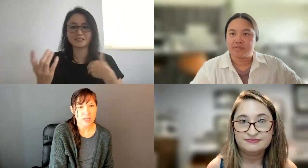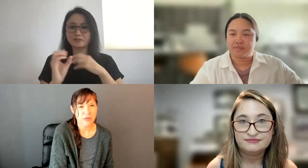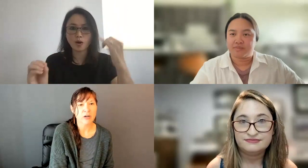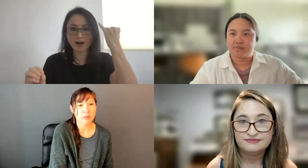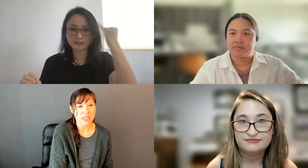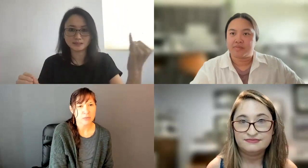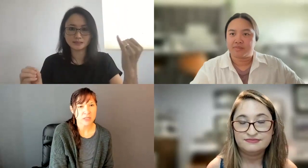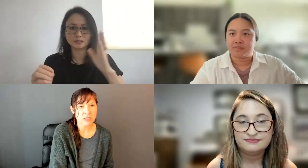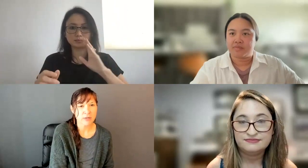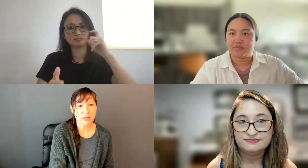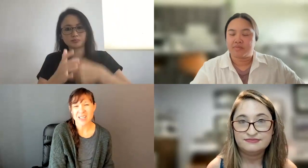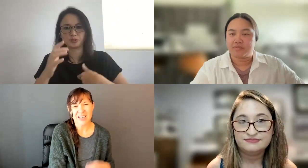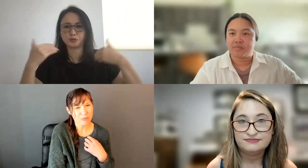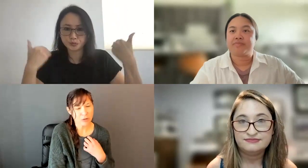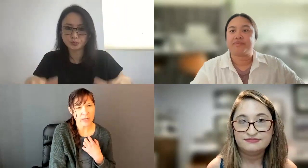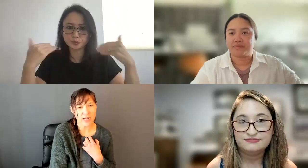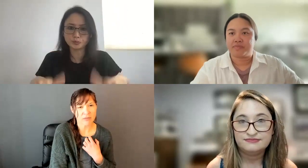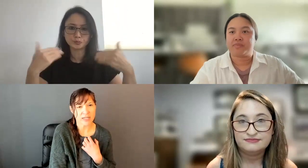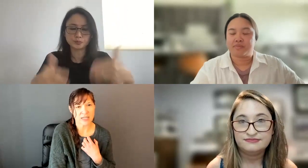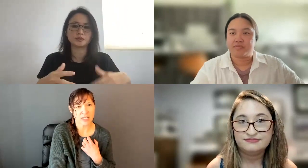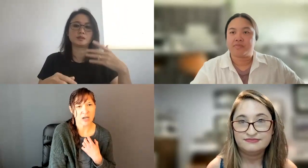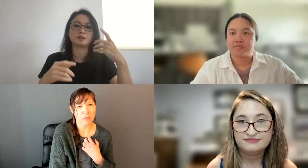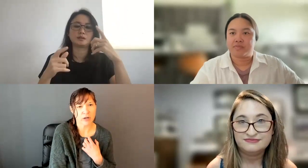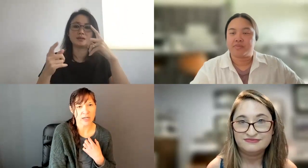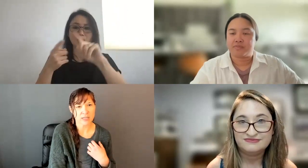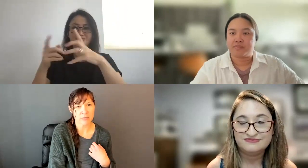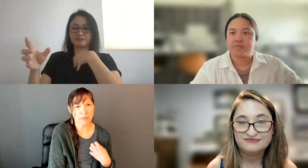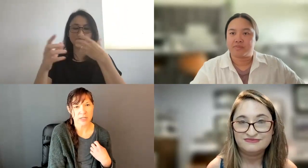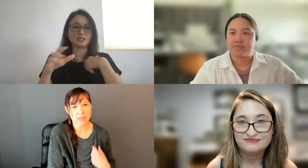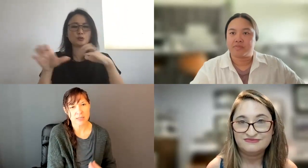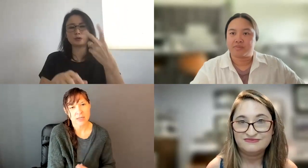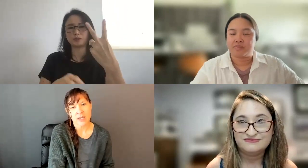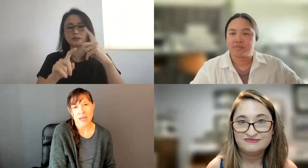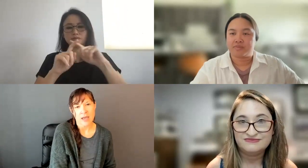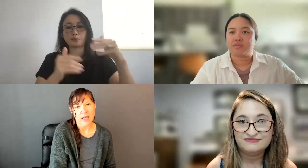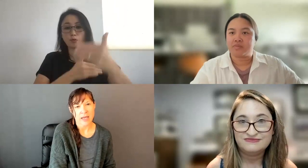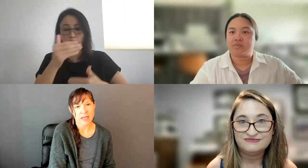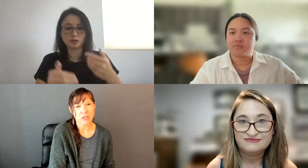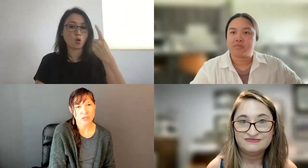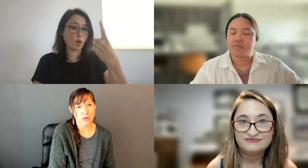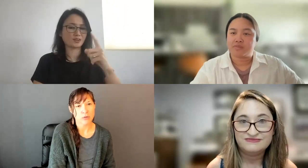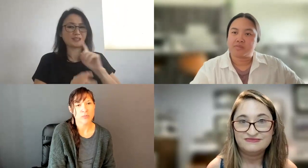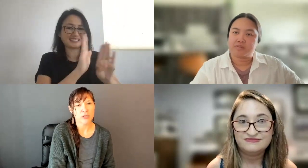I really had no idea where to start, but I knew these were very expensive. So there was a couple of steps in the process